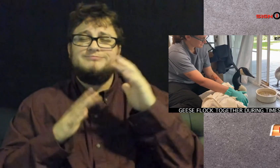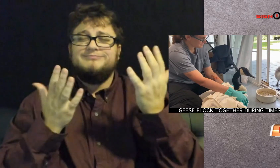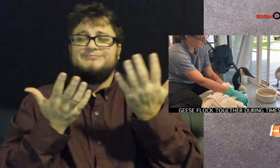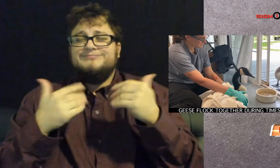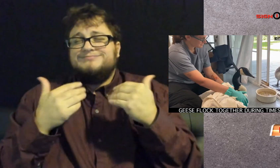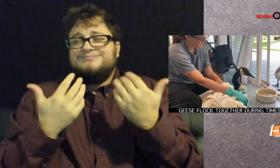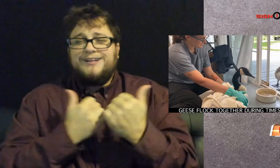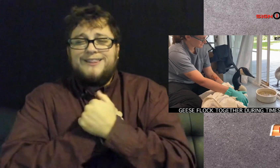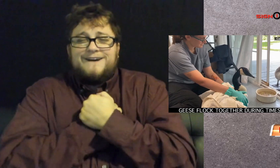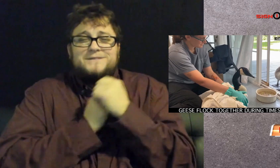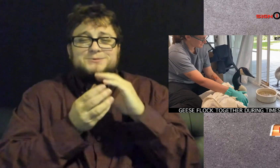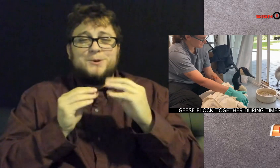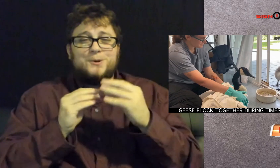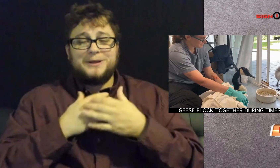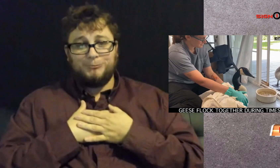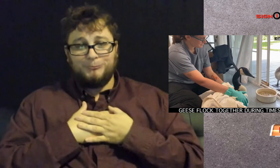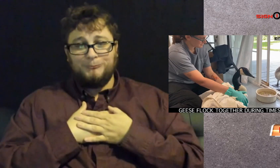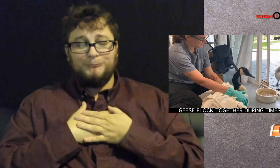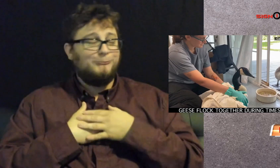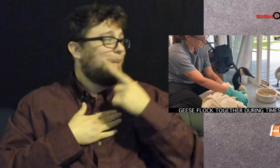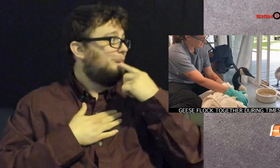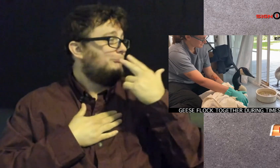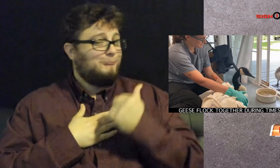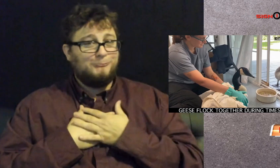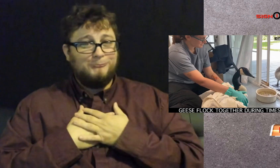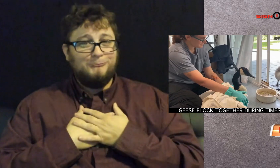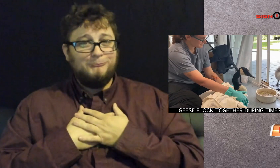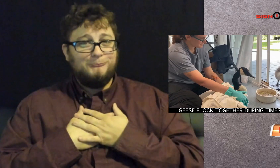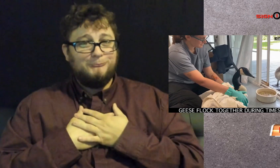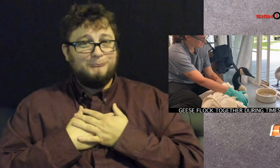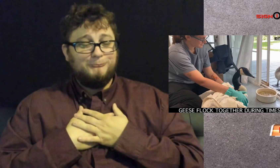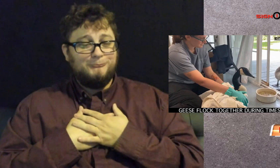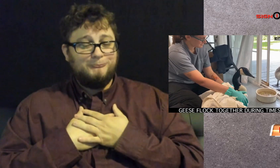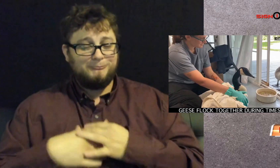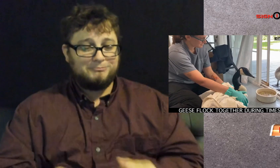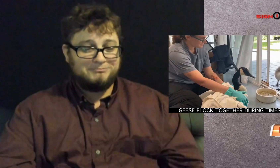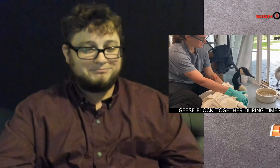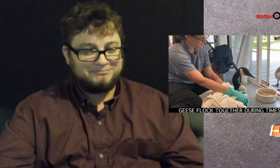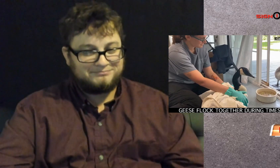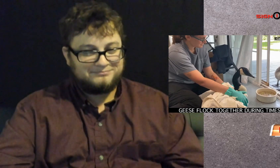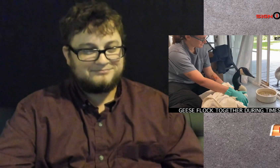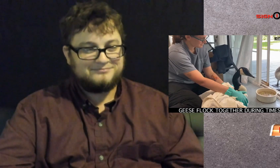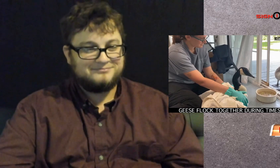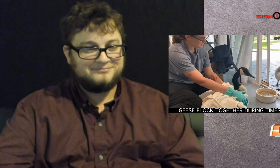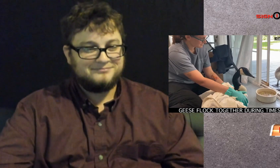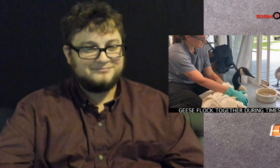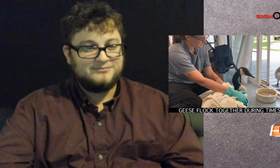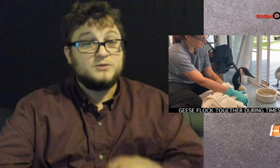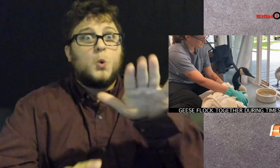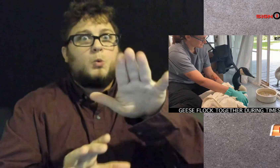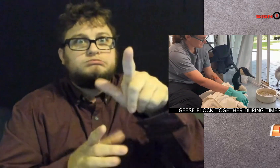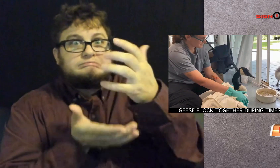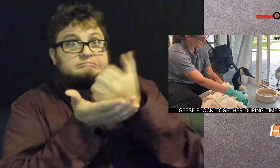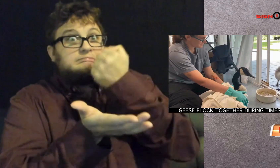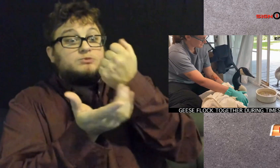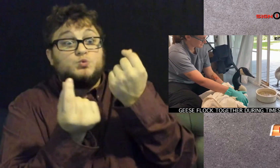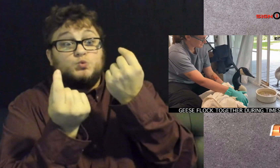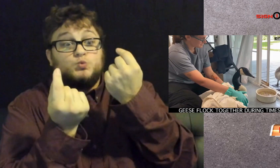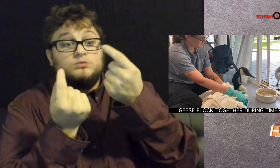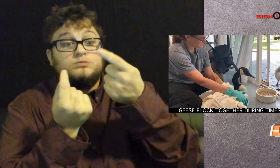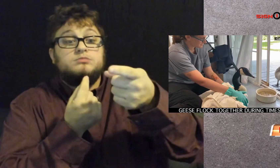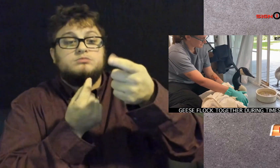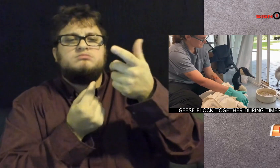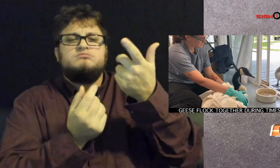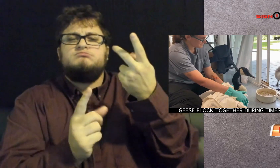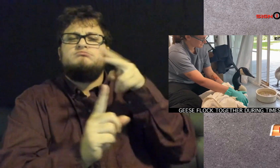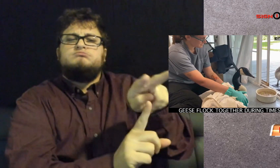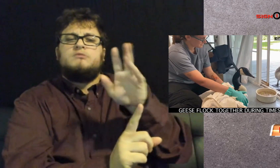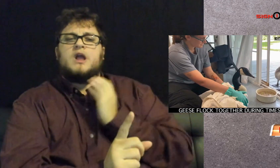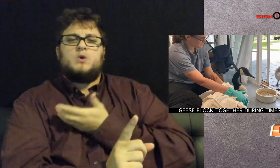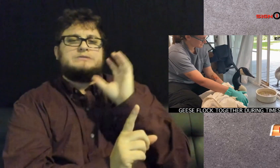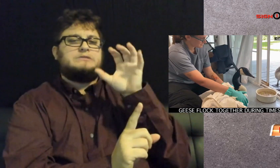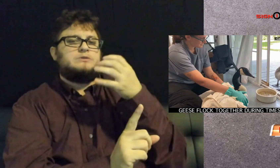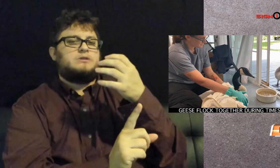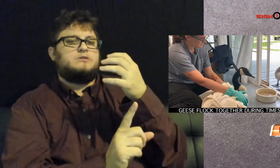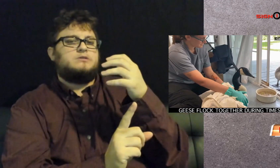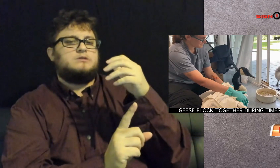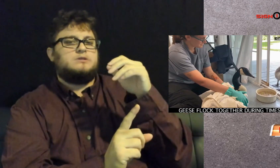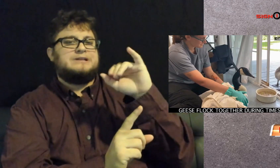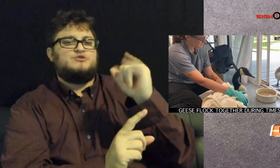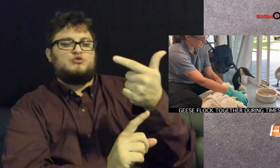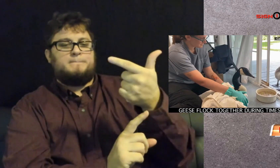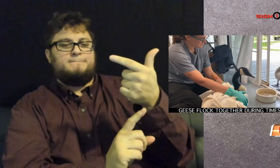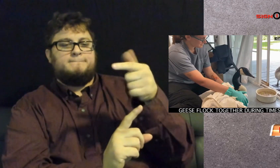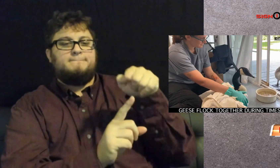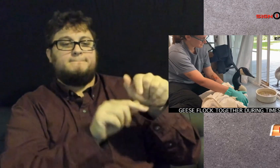wow talk about a love story and be sure to check out our Sign1News Instagram page